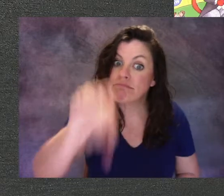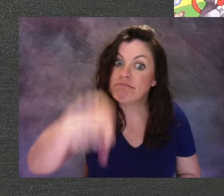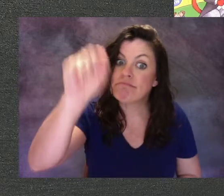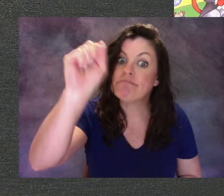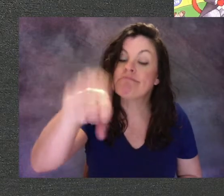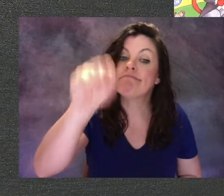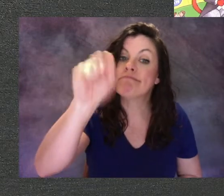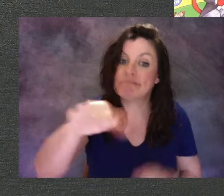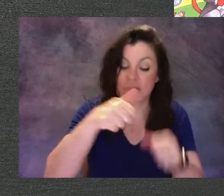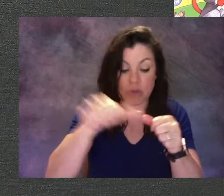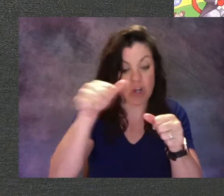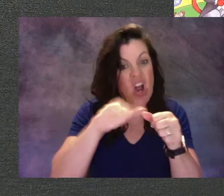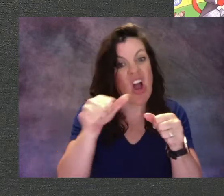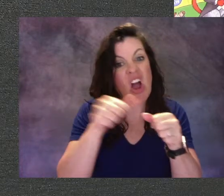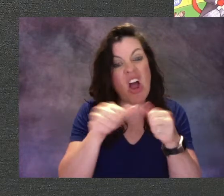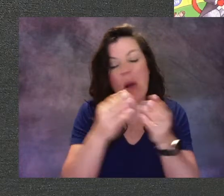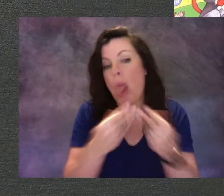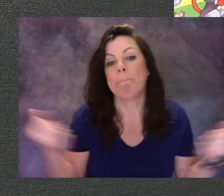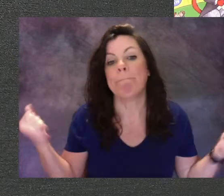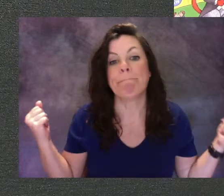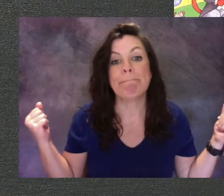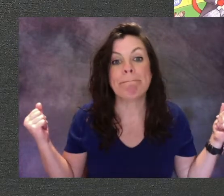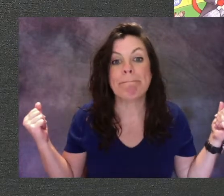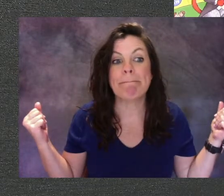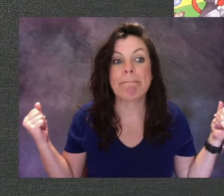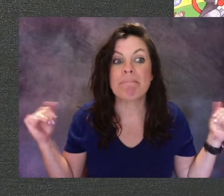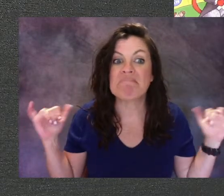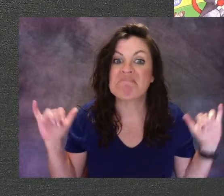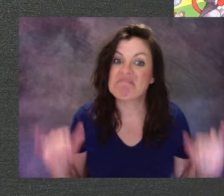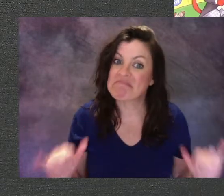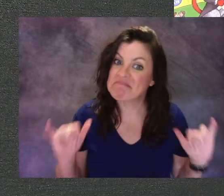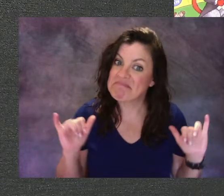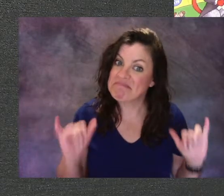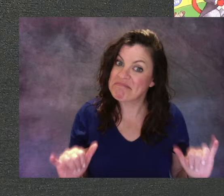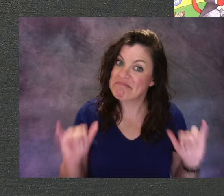the germs go away. It's good manners,